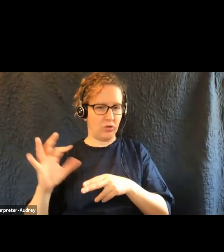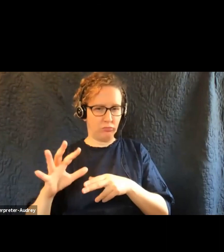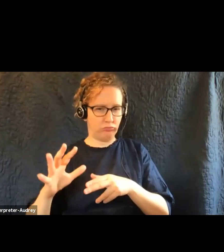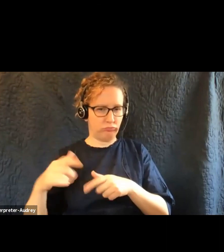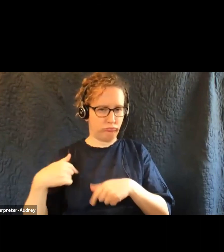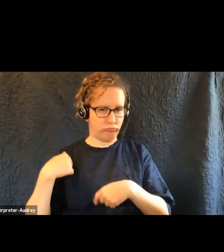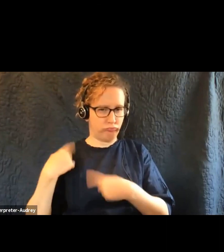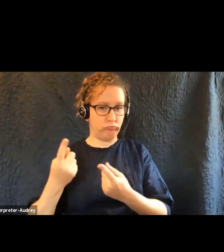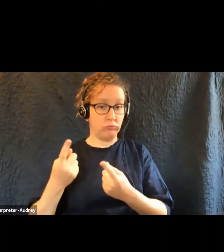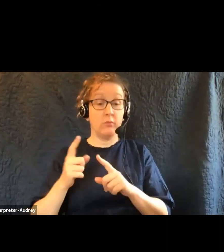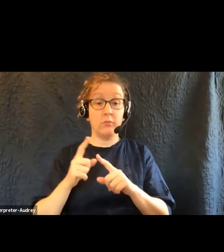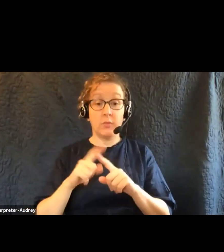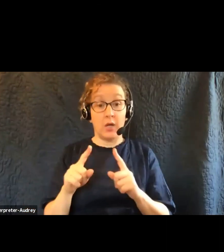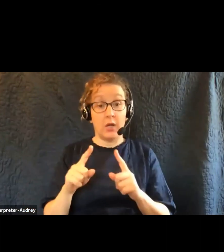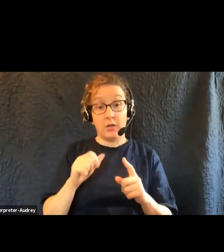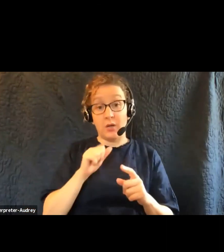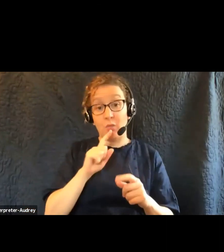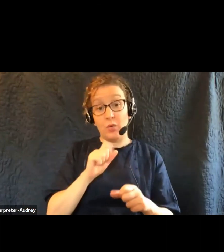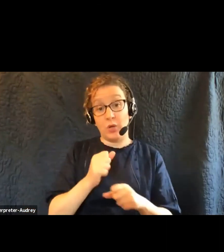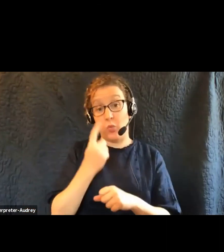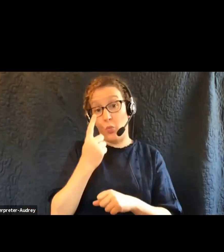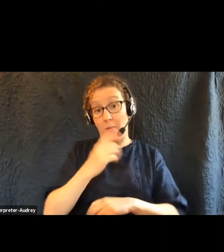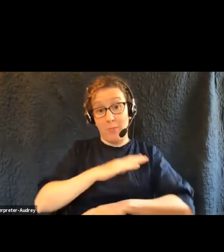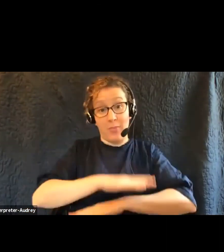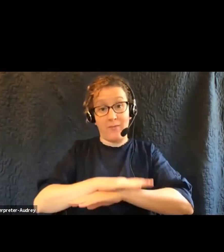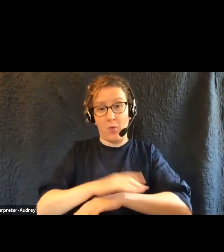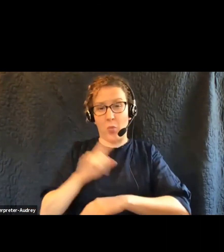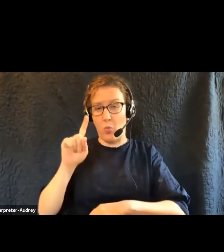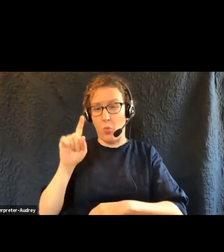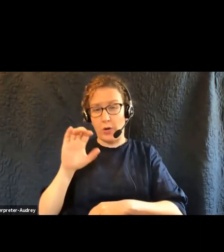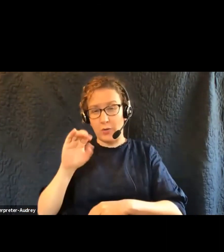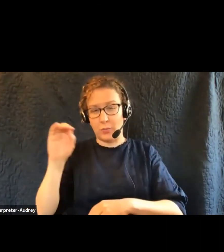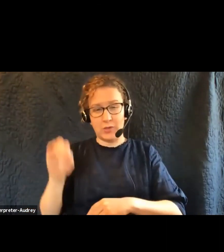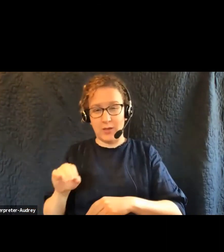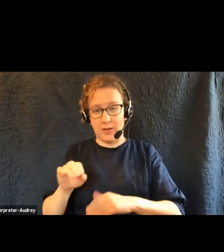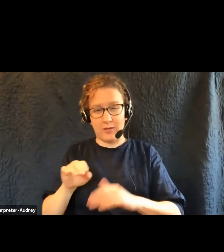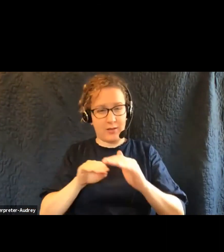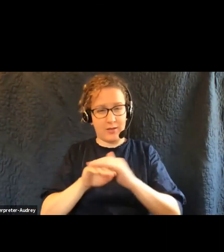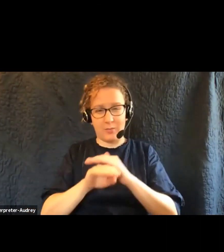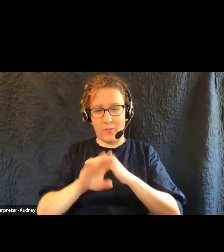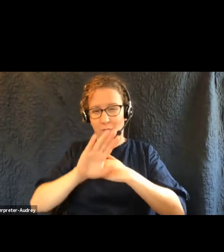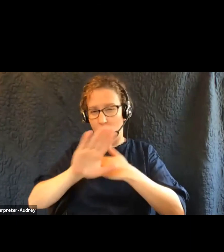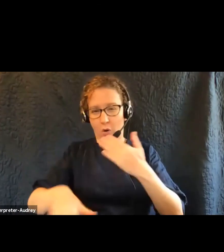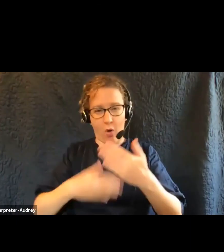There's not really any platform that's 100% accessible for all users yet.